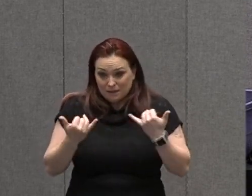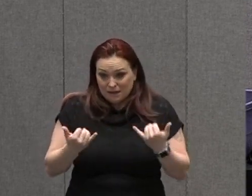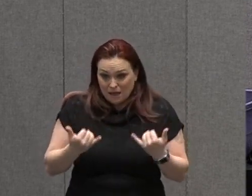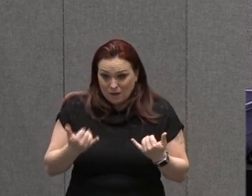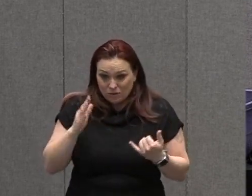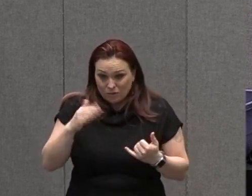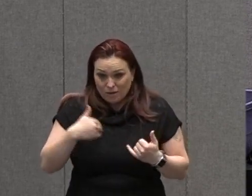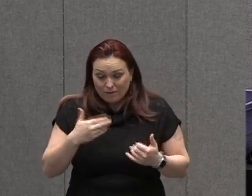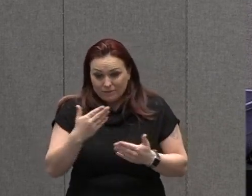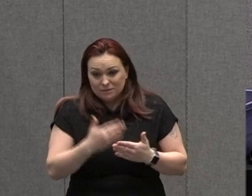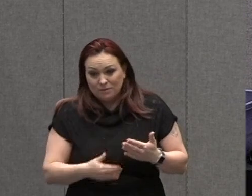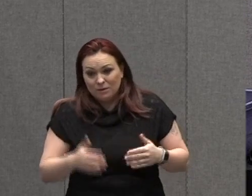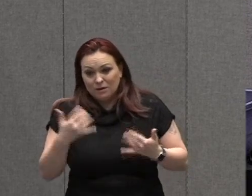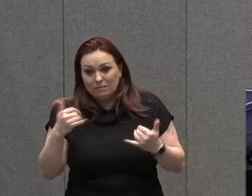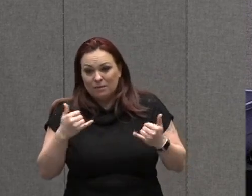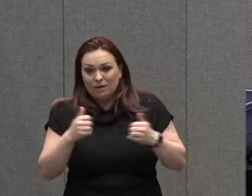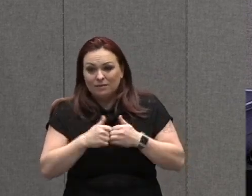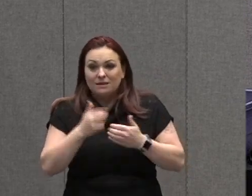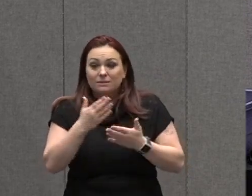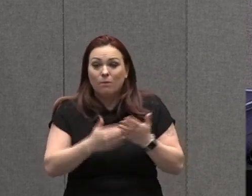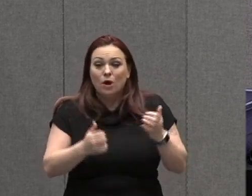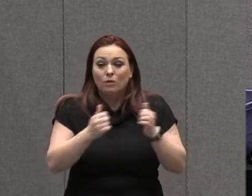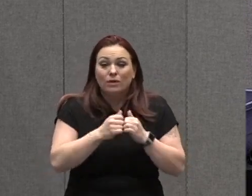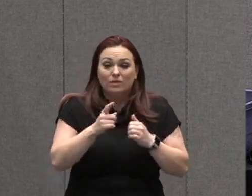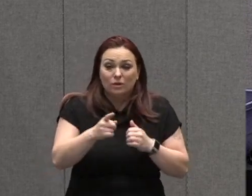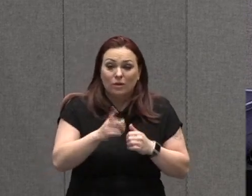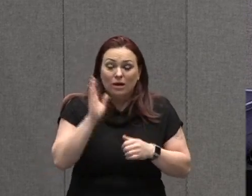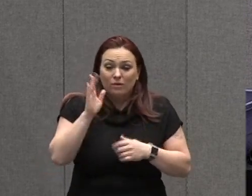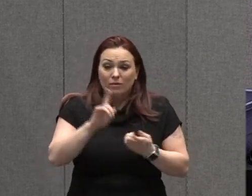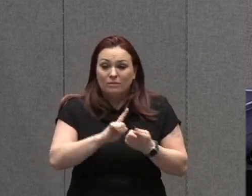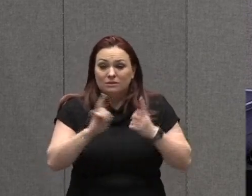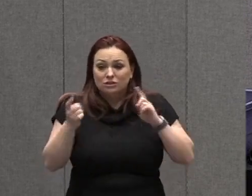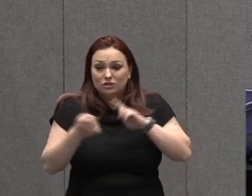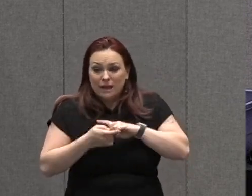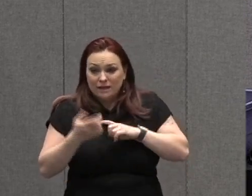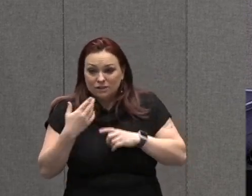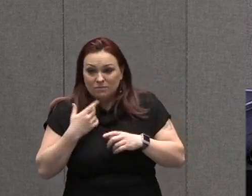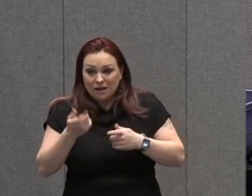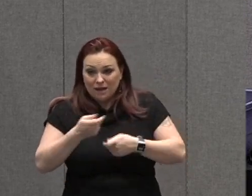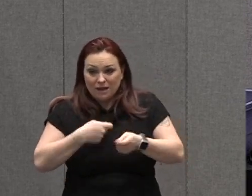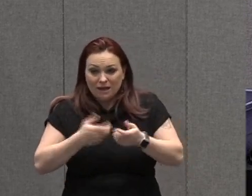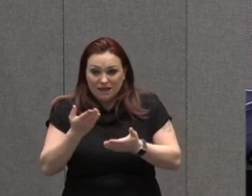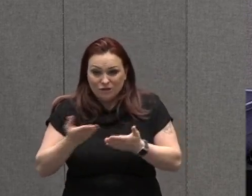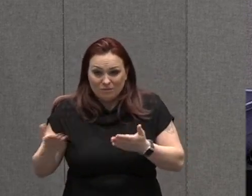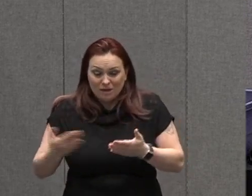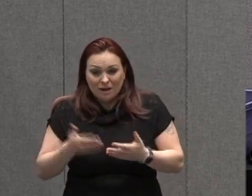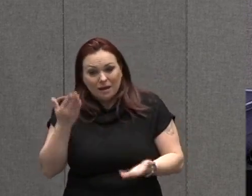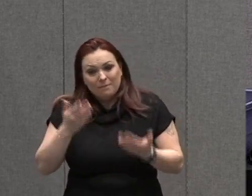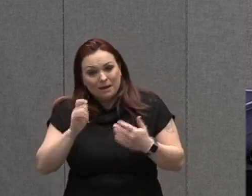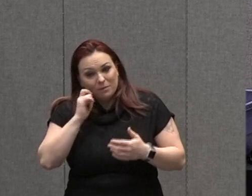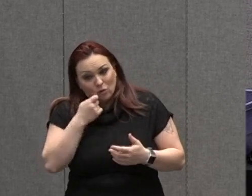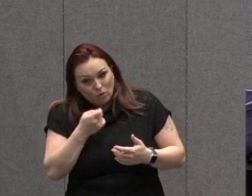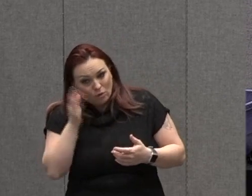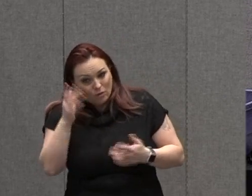have somebody playing this part with you? I'm gonna change my instrument! Cool and maybe you're gonna try one of you is going to sing with me